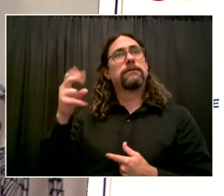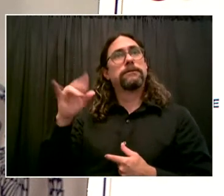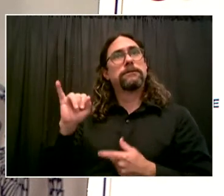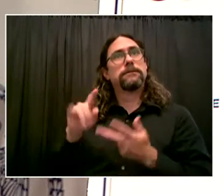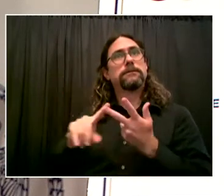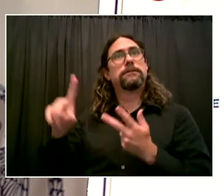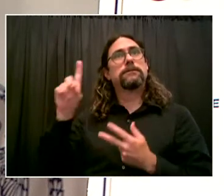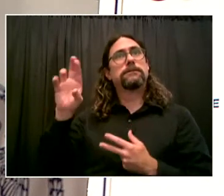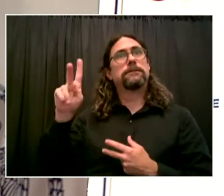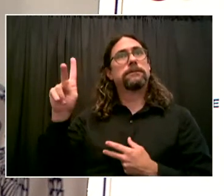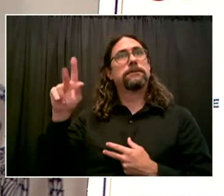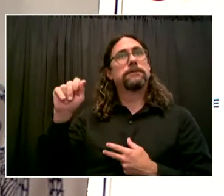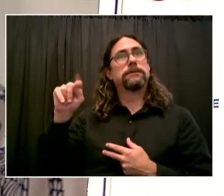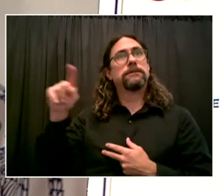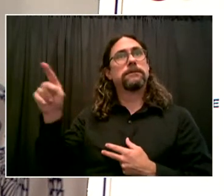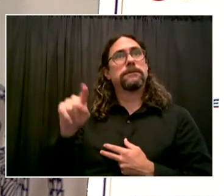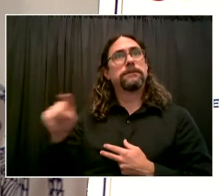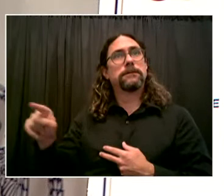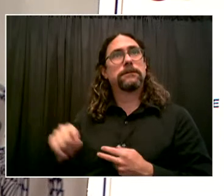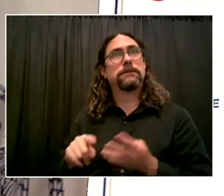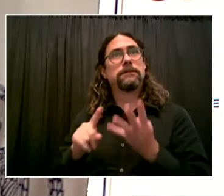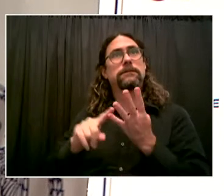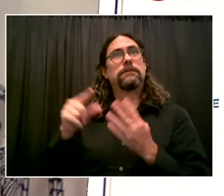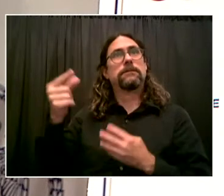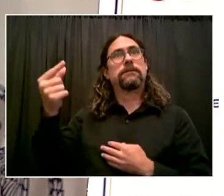MITCHELL KATZ